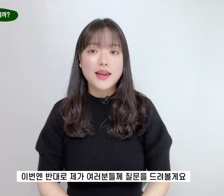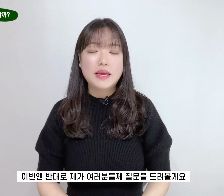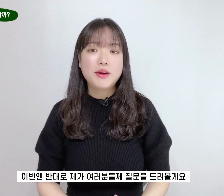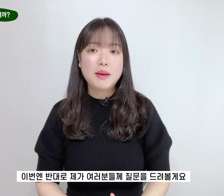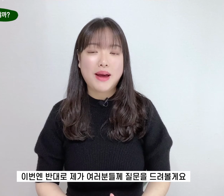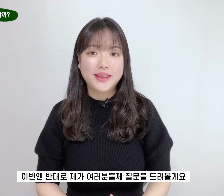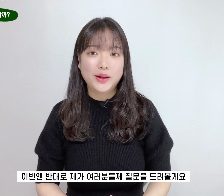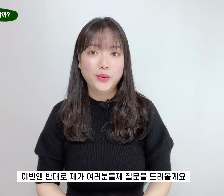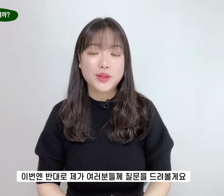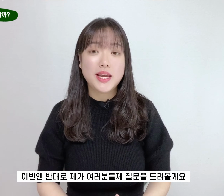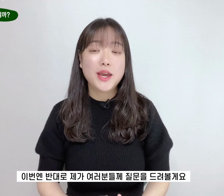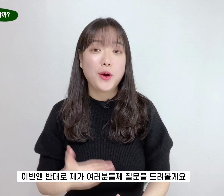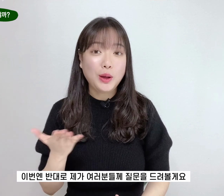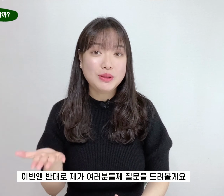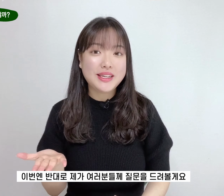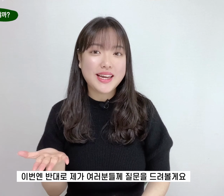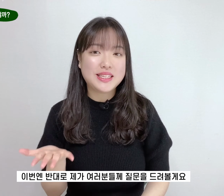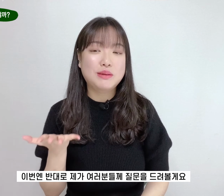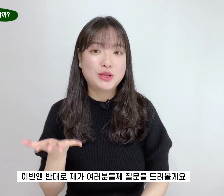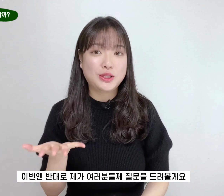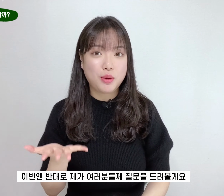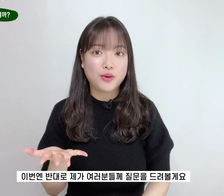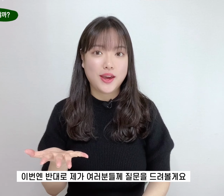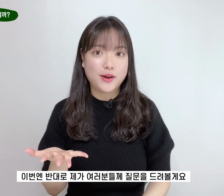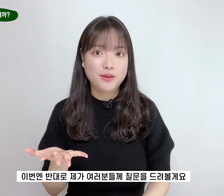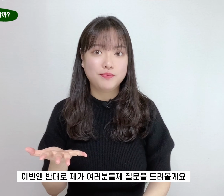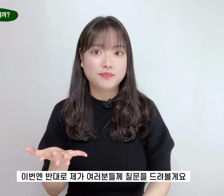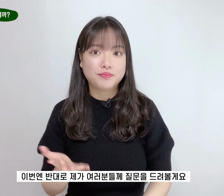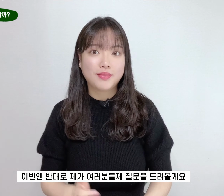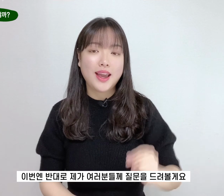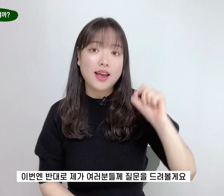This time, on the contrary, I will ask you a question.